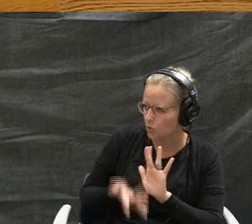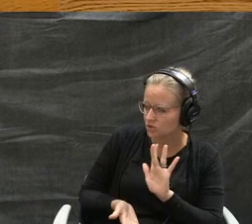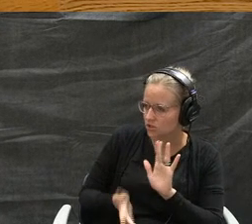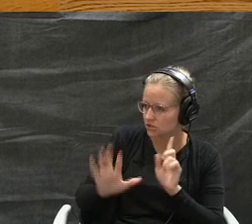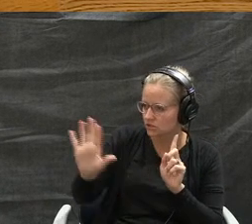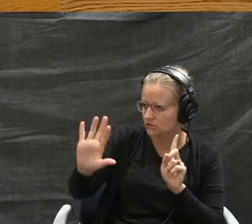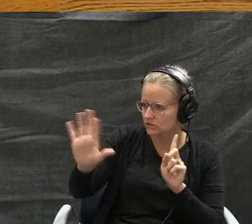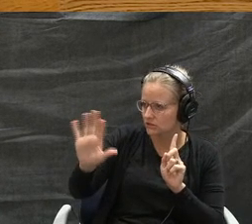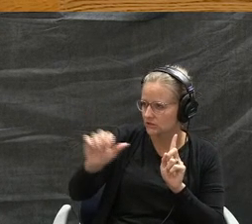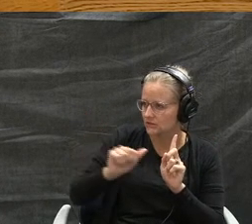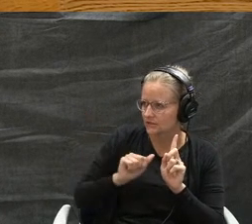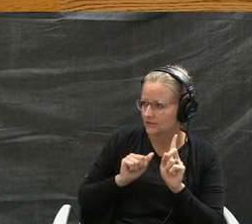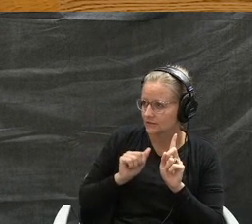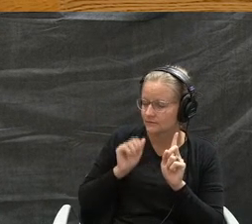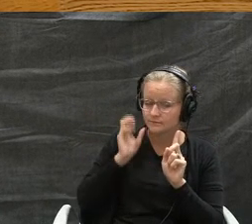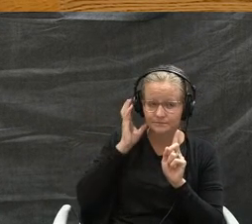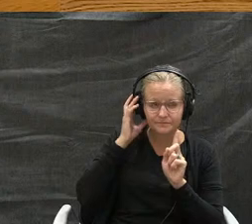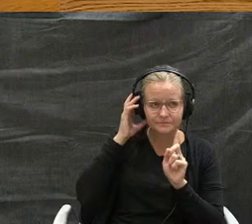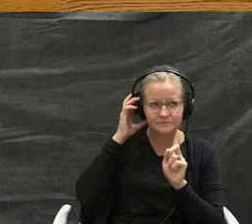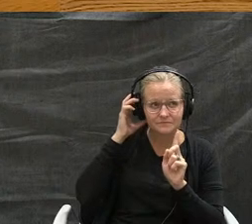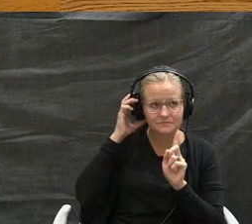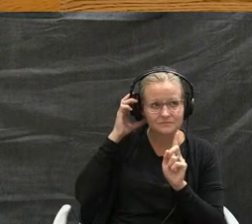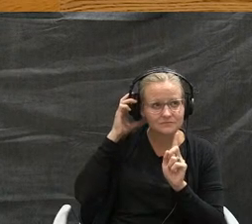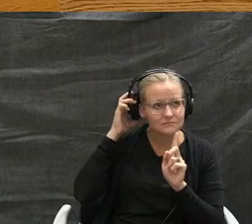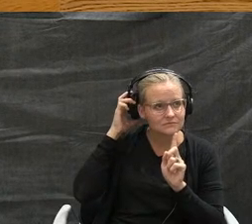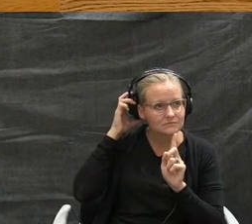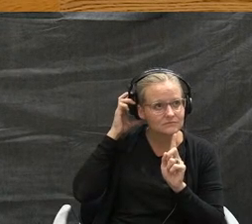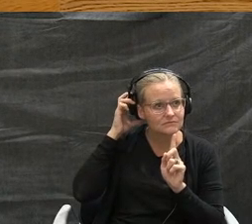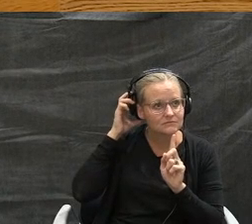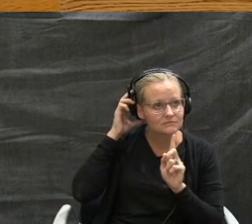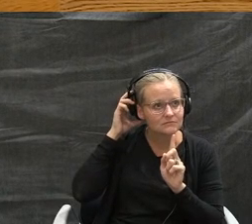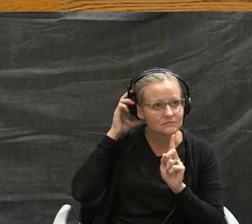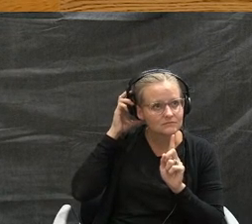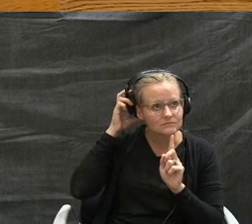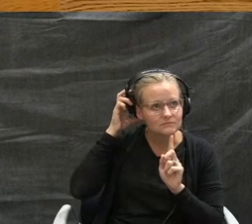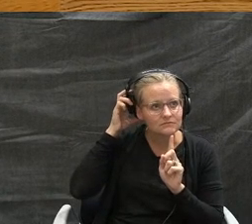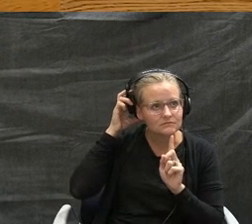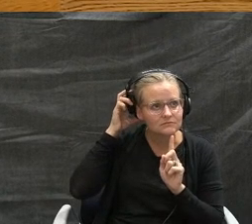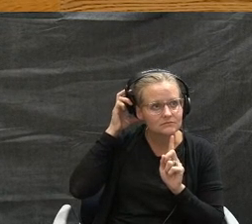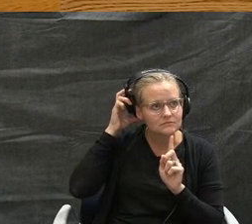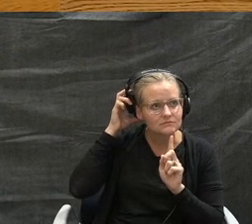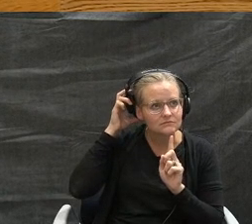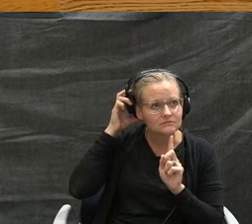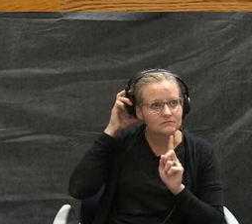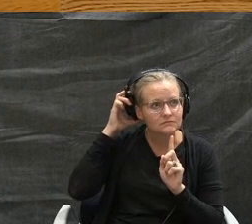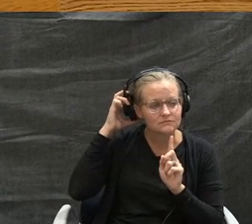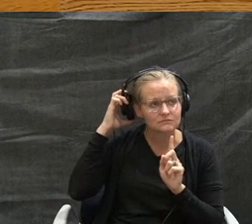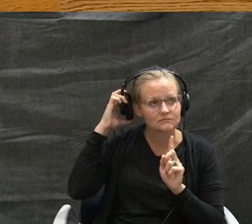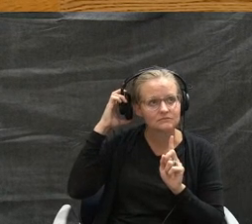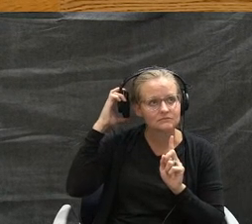I'm delivering. Pain. Excellent. Thank you